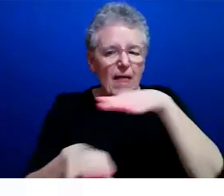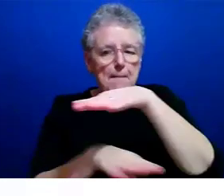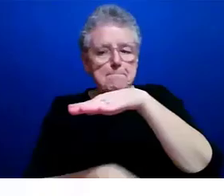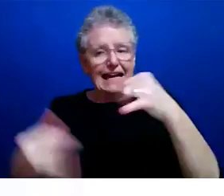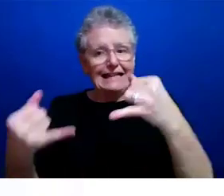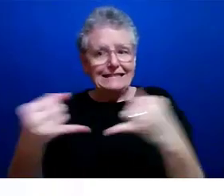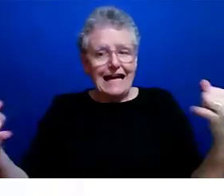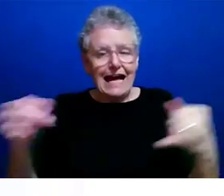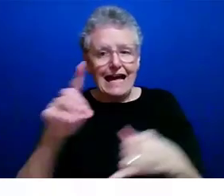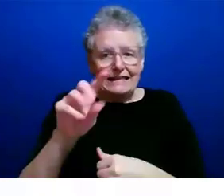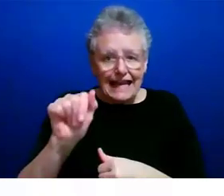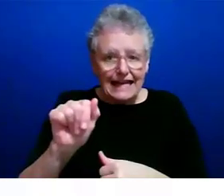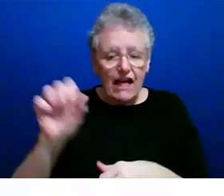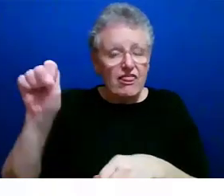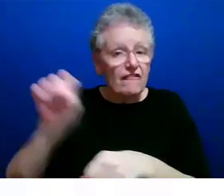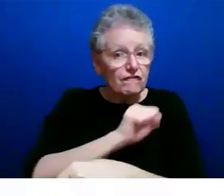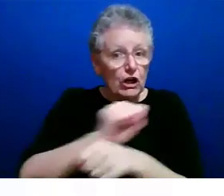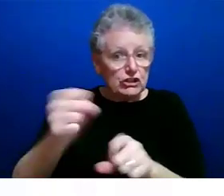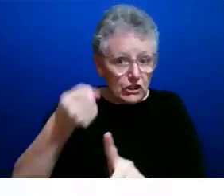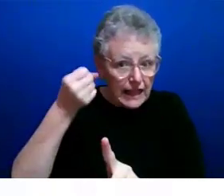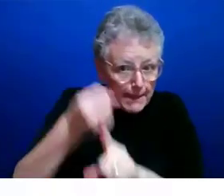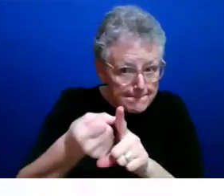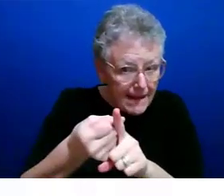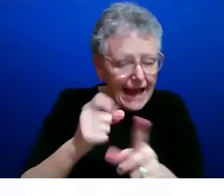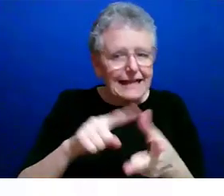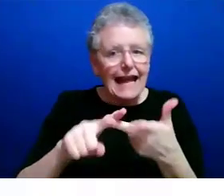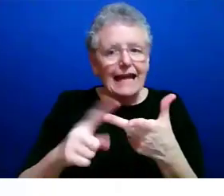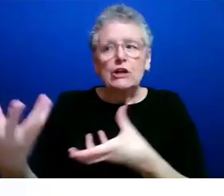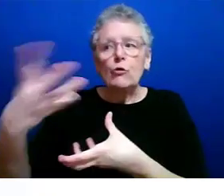the functional impact, and incorporate the students' strengths